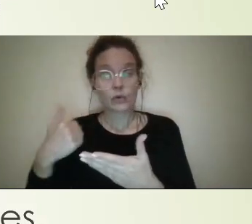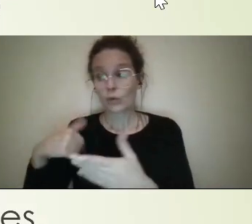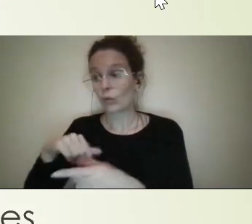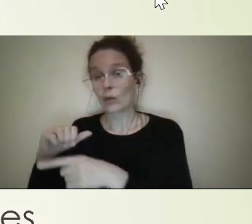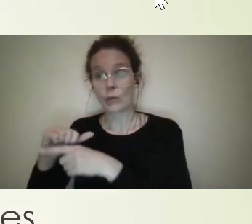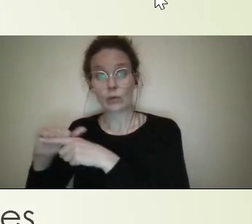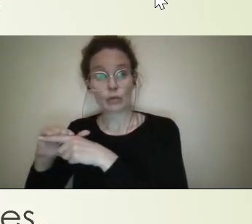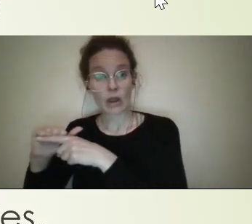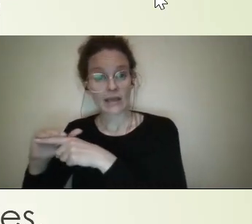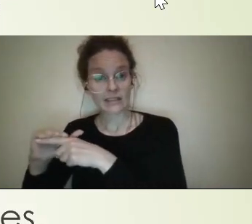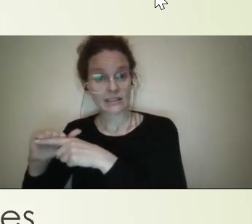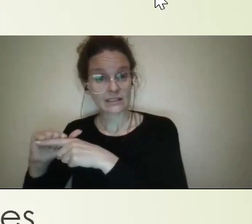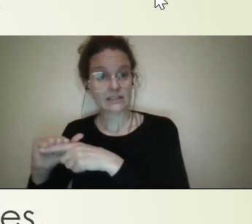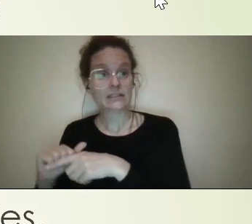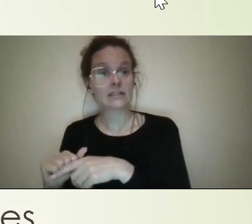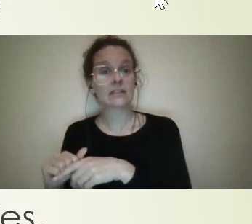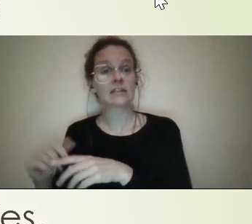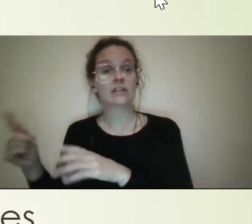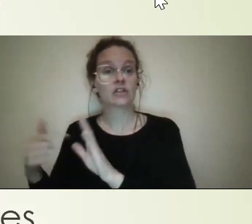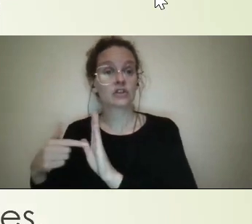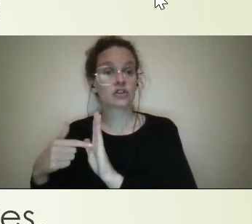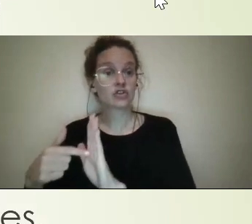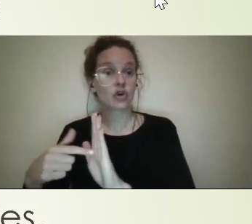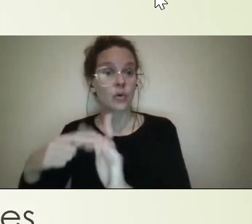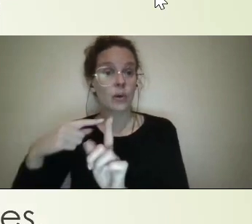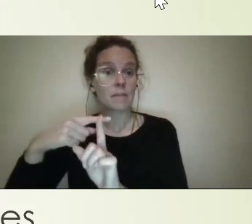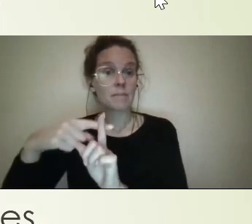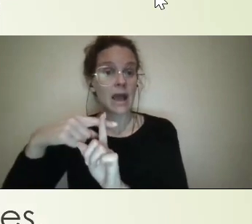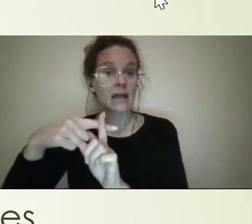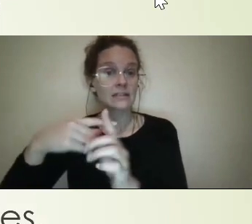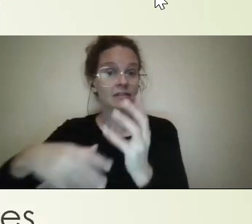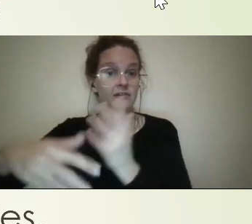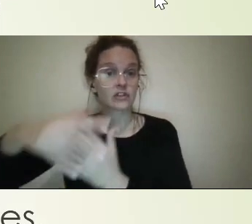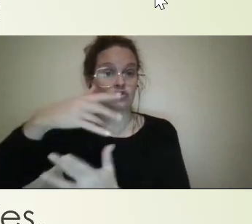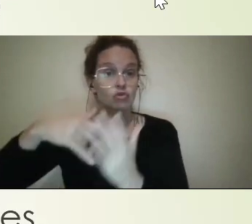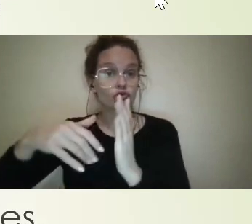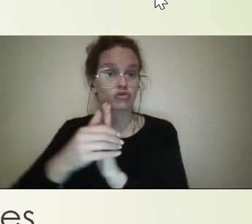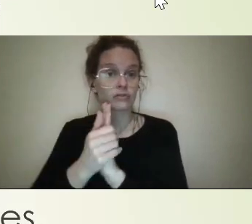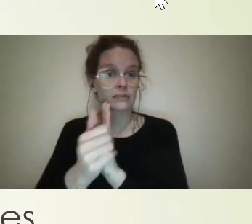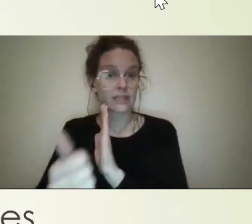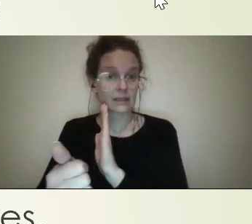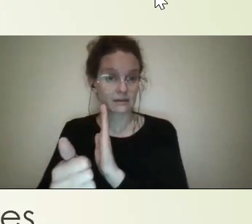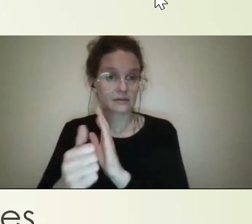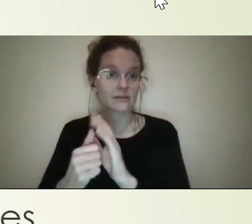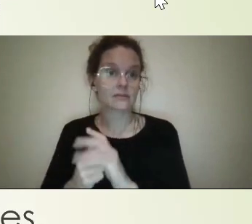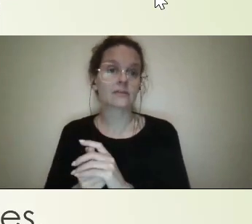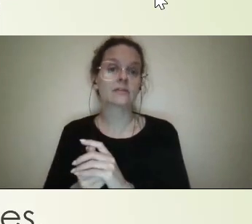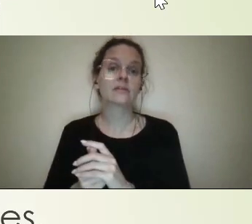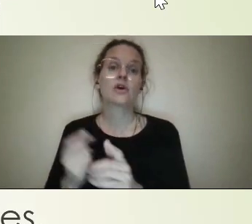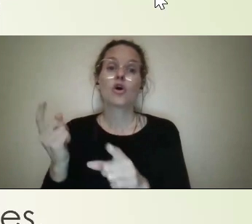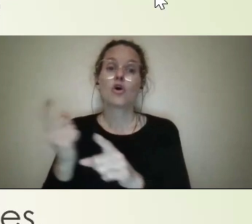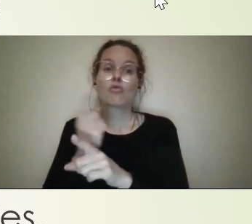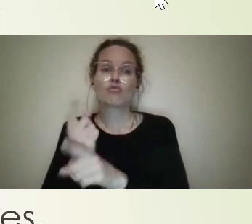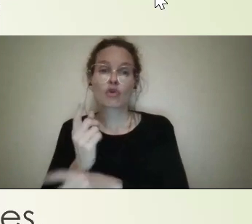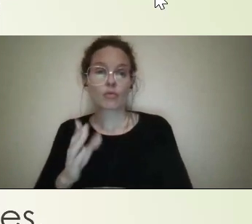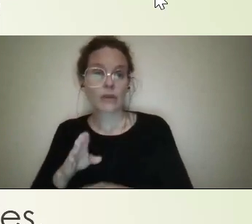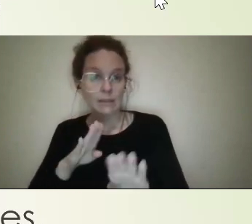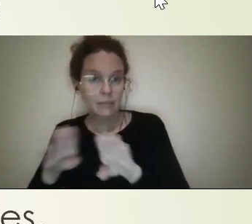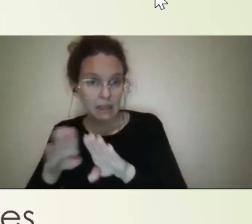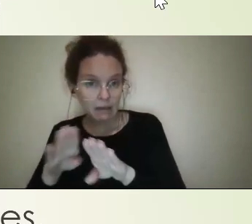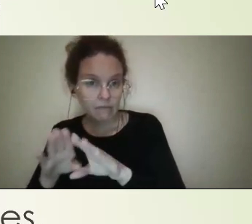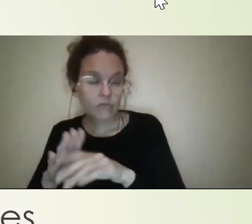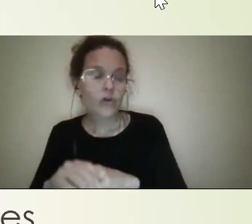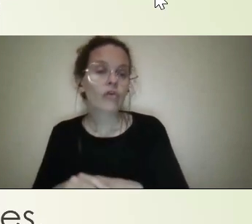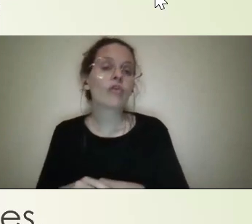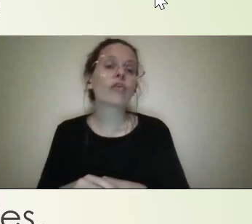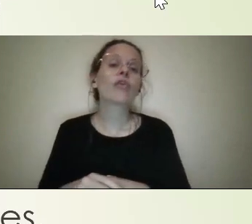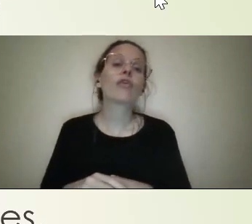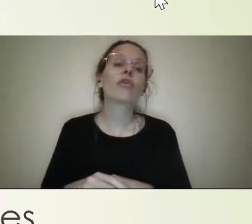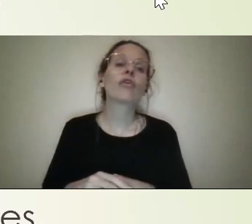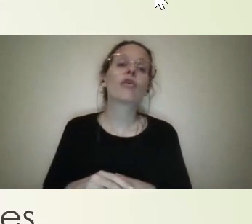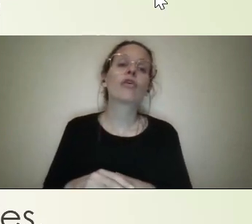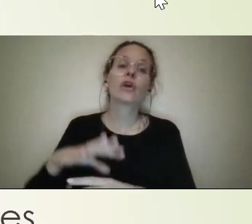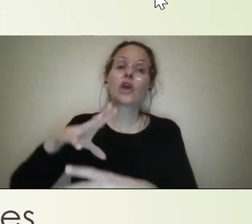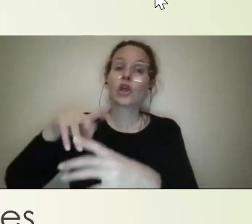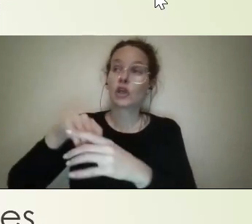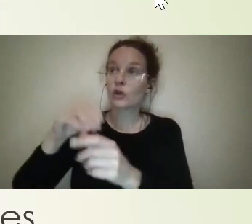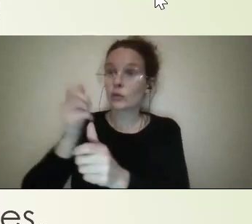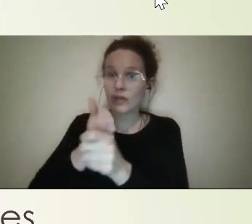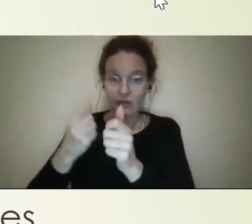them demonstrate positive social skills, manners. We would work on including everyone in play and